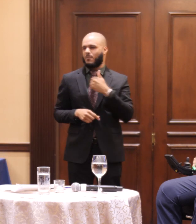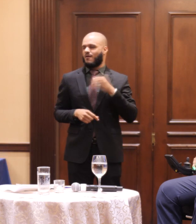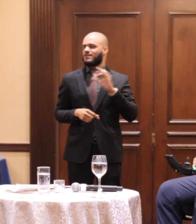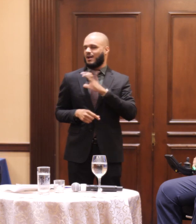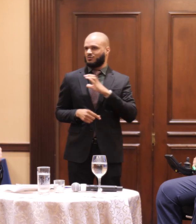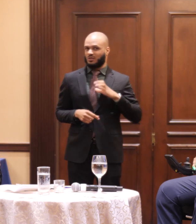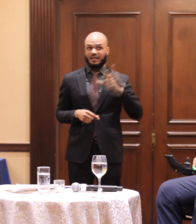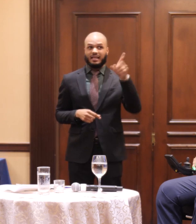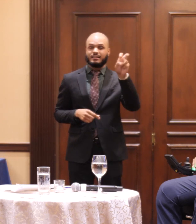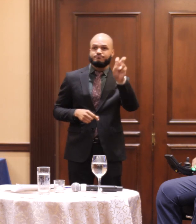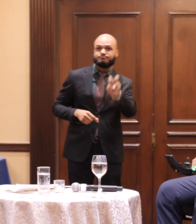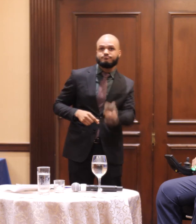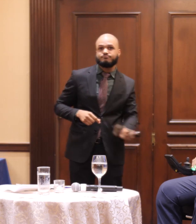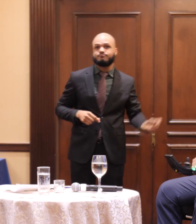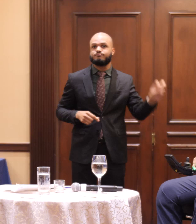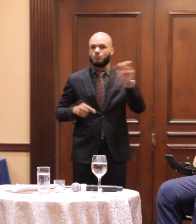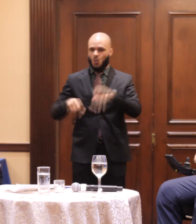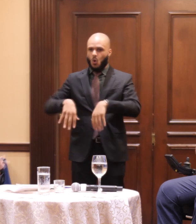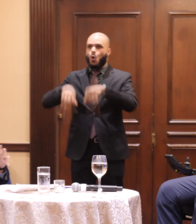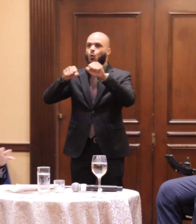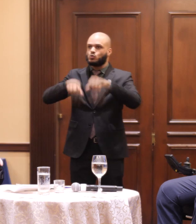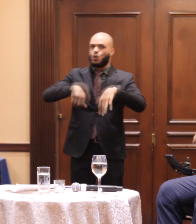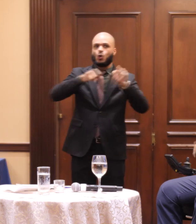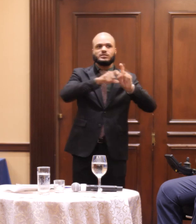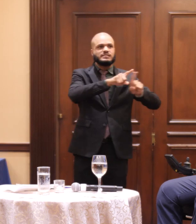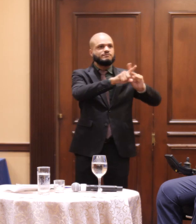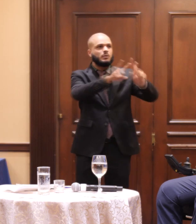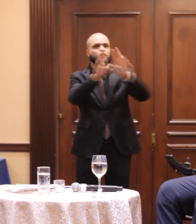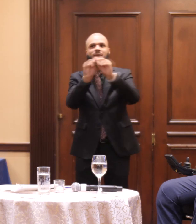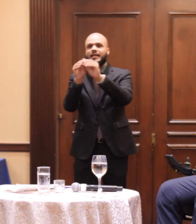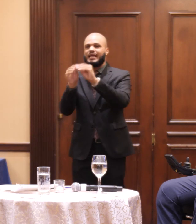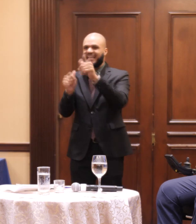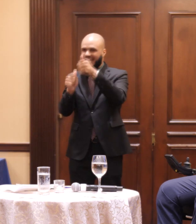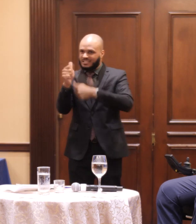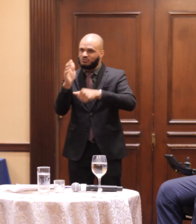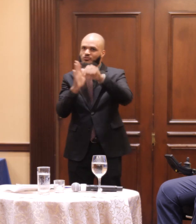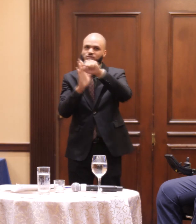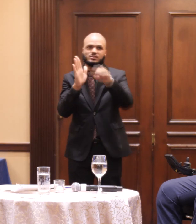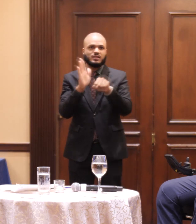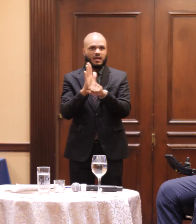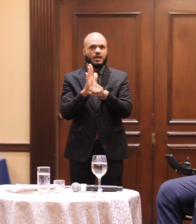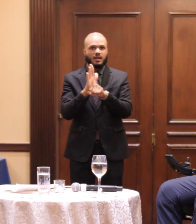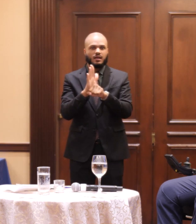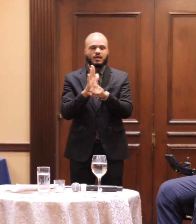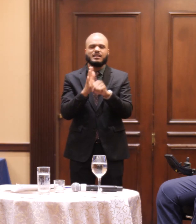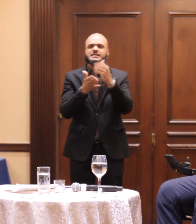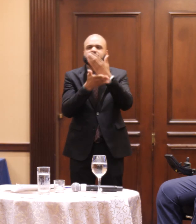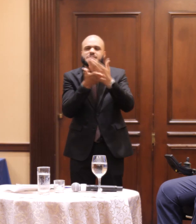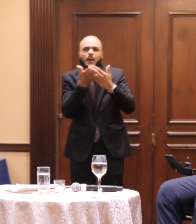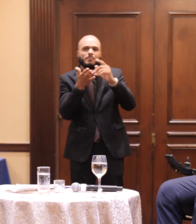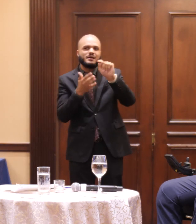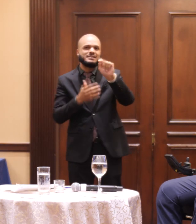country formally holding meetings in every state and and some of the territories.